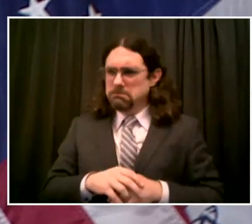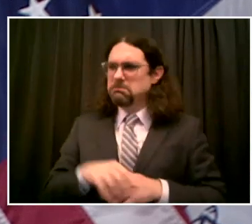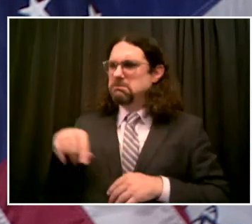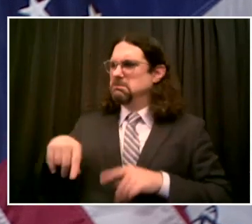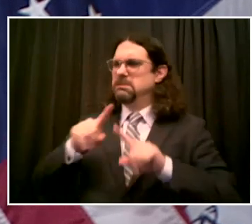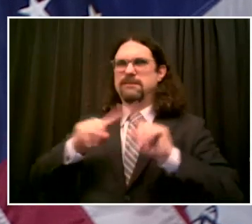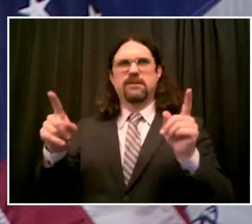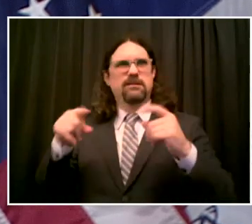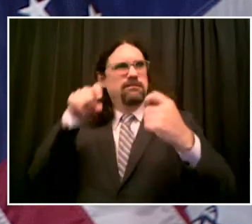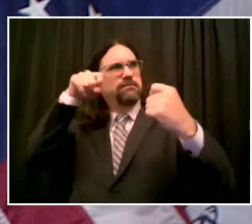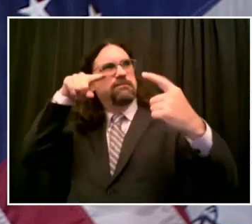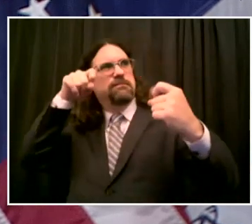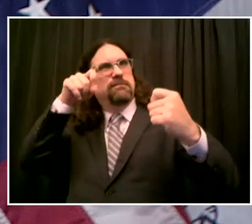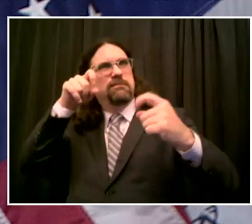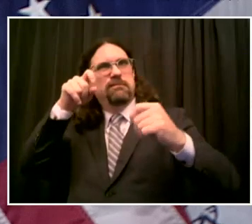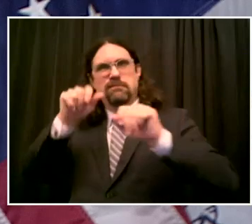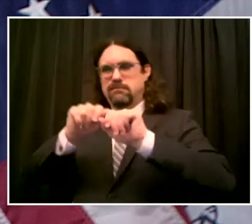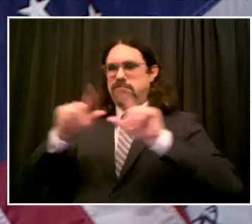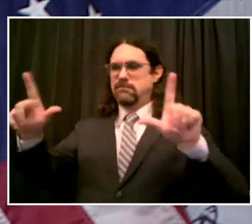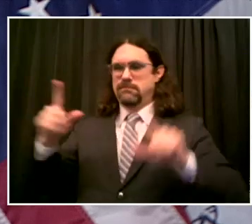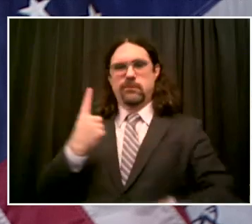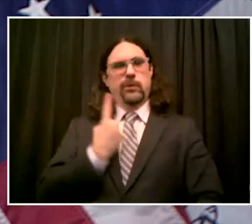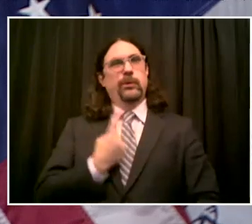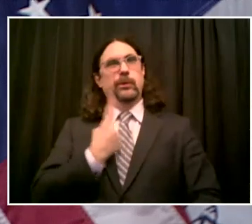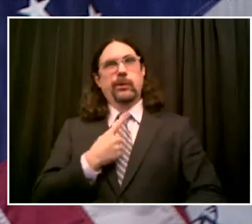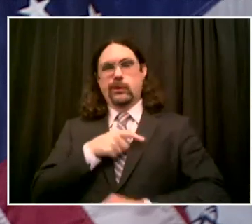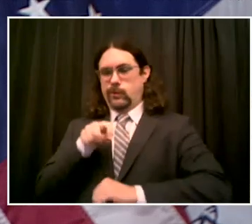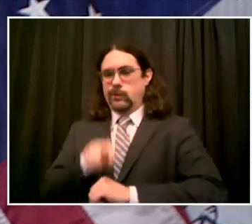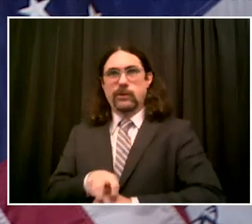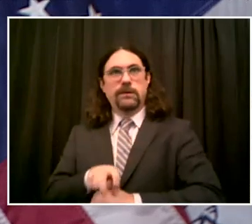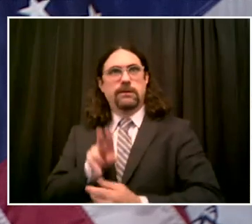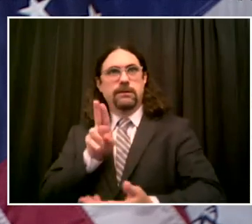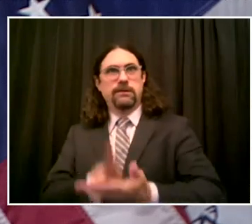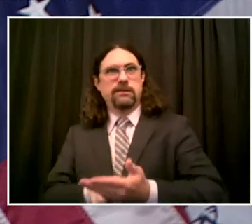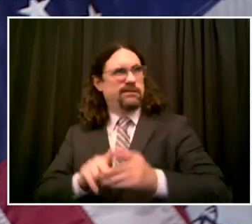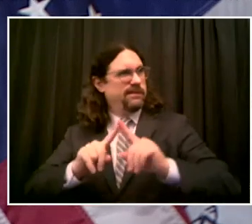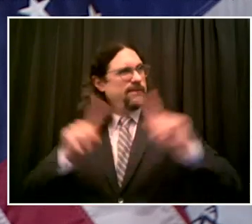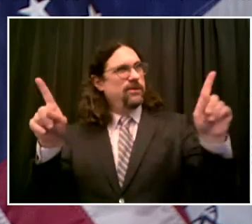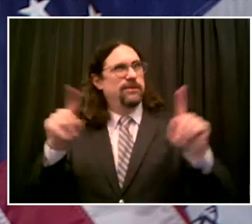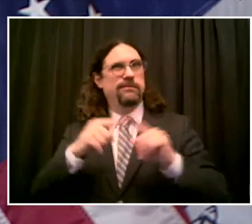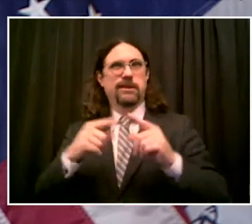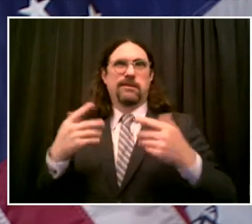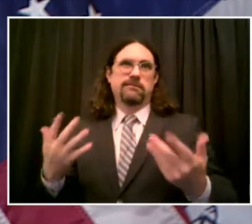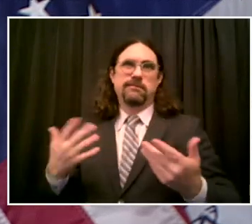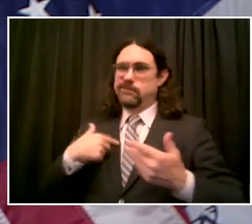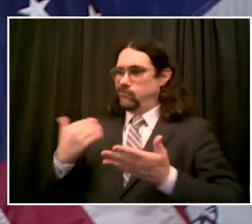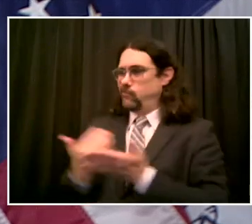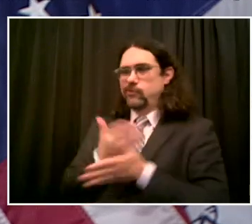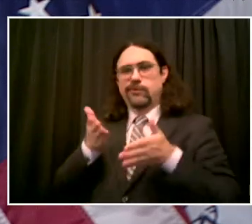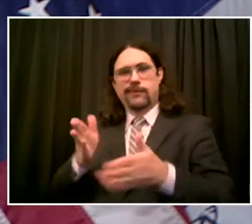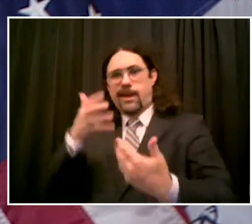WE WISH WE WERE NOT DOING SOMETHING DIFFERENT BECAUSE CRISI WE'RE IN,B UTWE ARE, SO WE'RE ALL